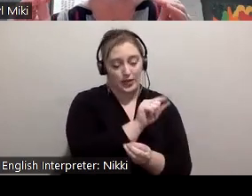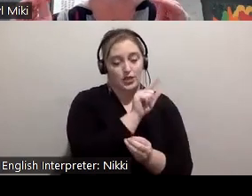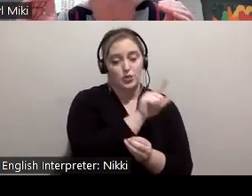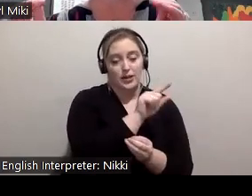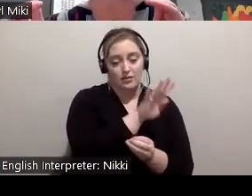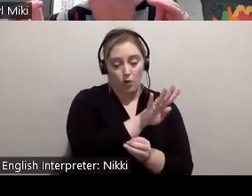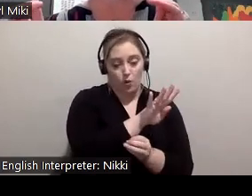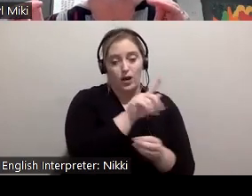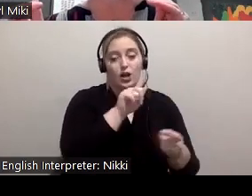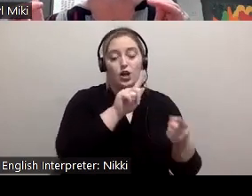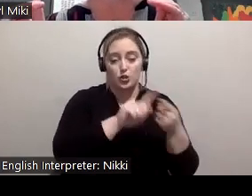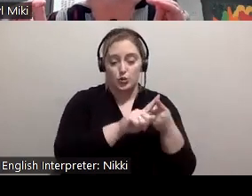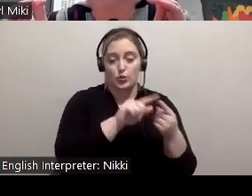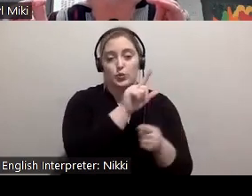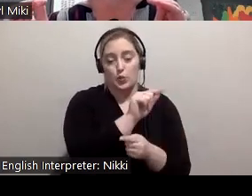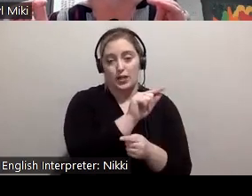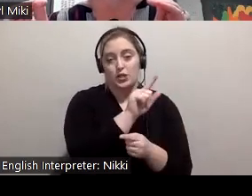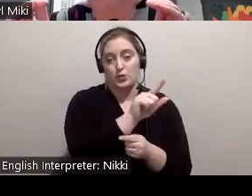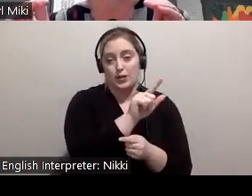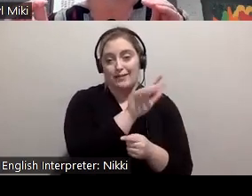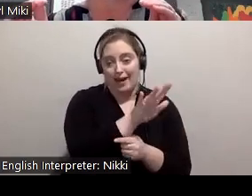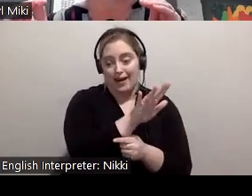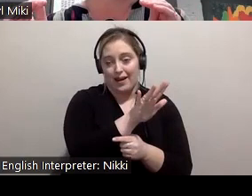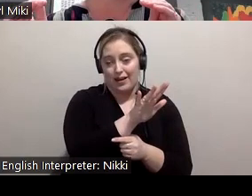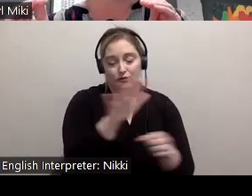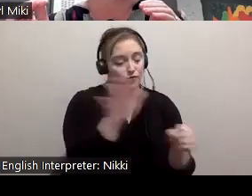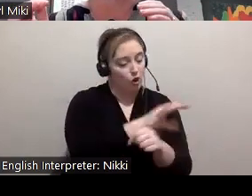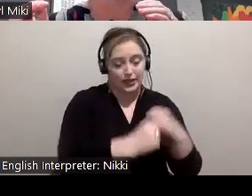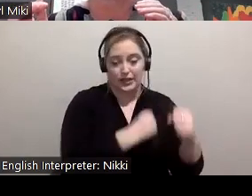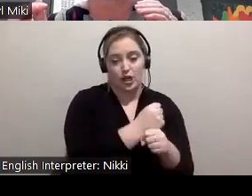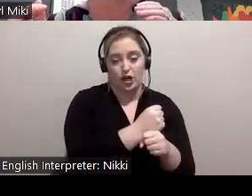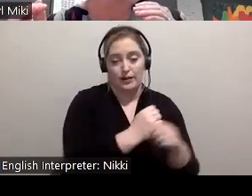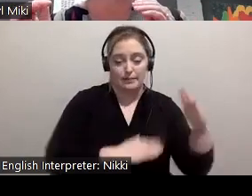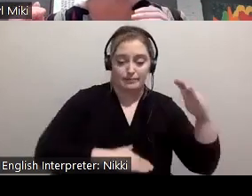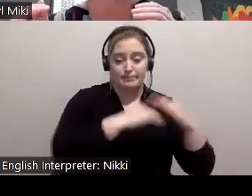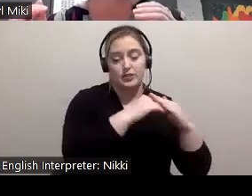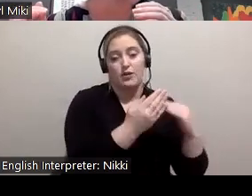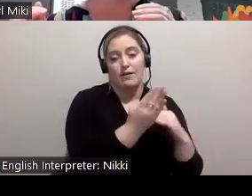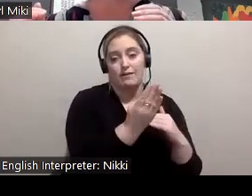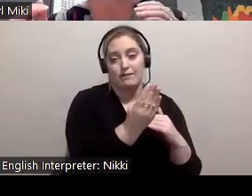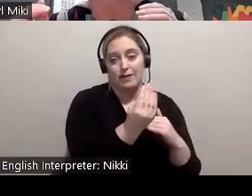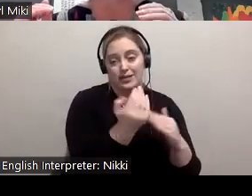fiscal year. And so the Support Operate Grant also runs on a